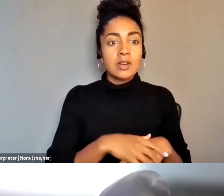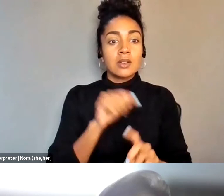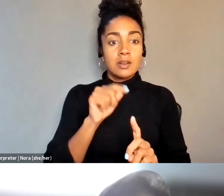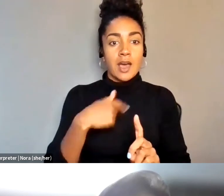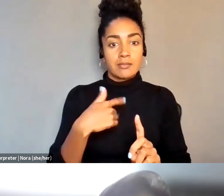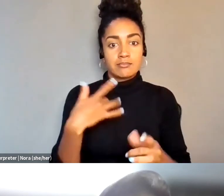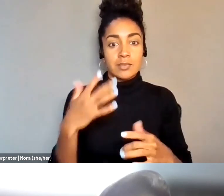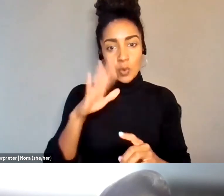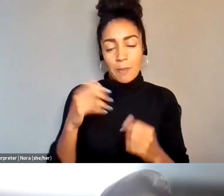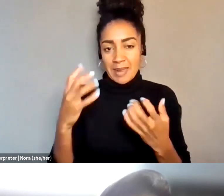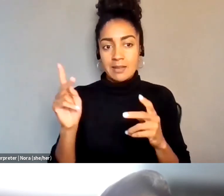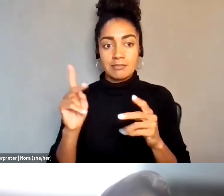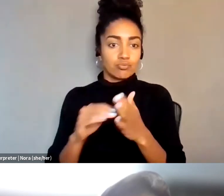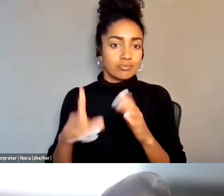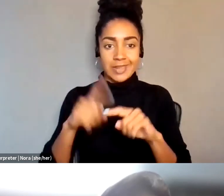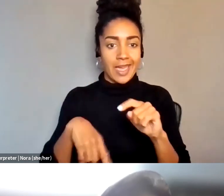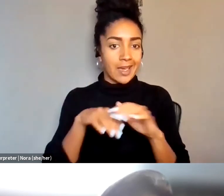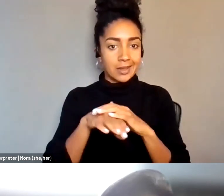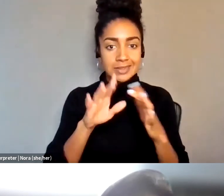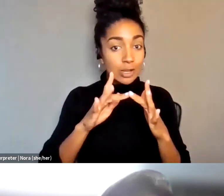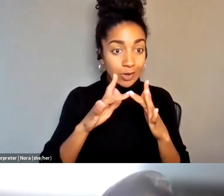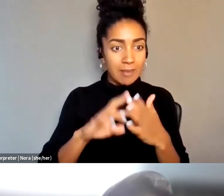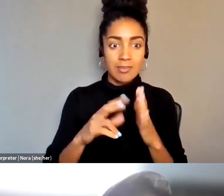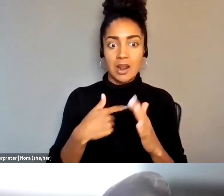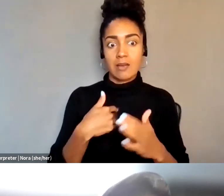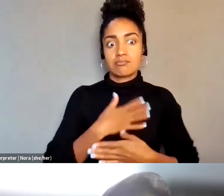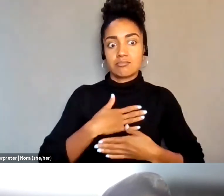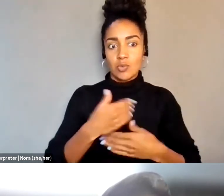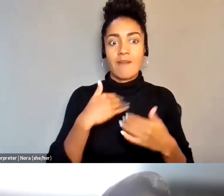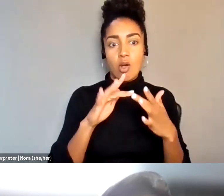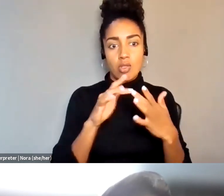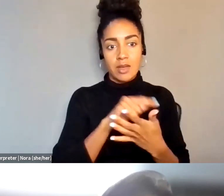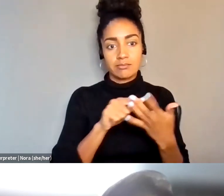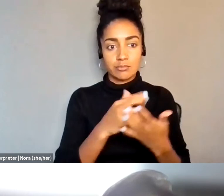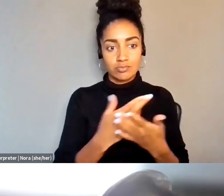And, thanks to the time management skills that I learned in Room to Read’s life skills classes,